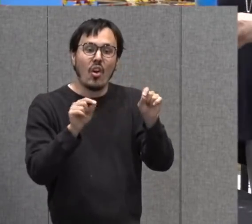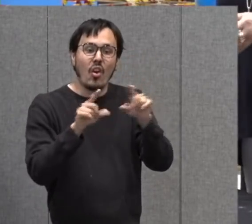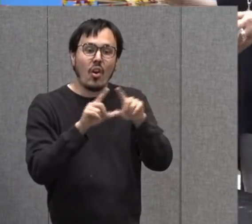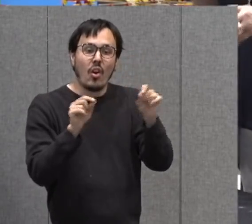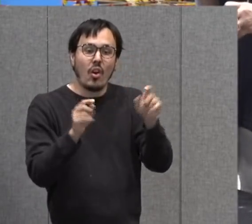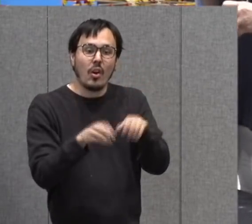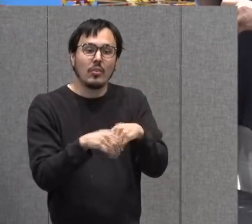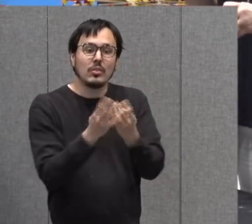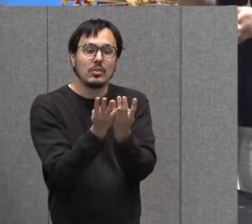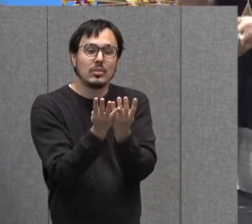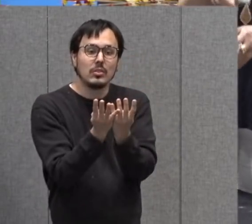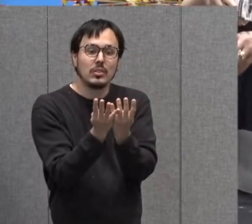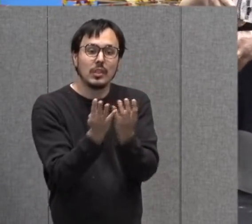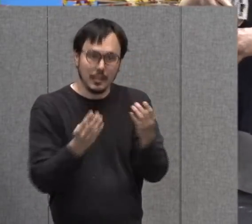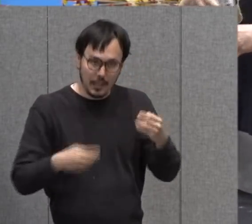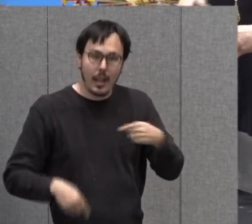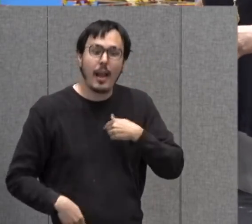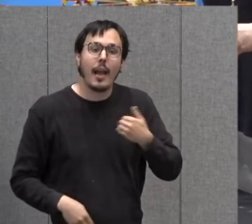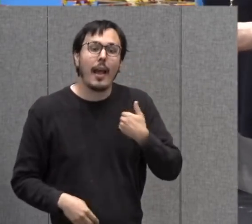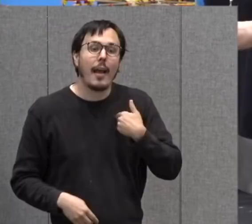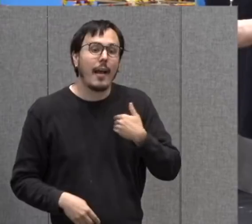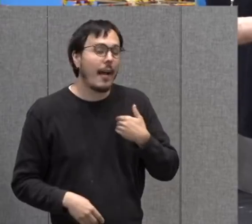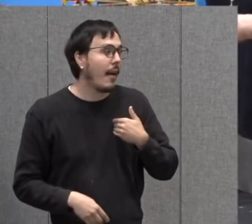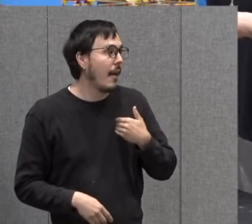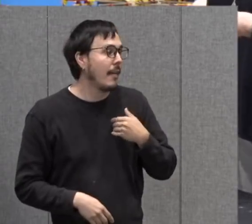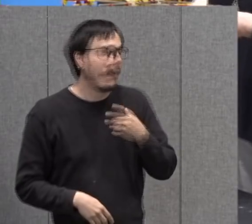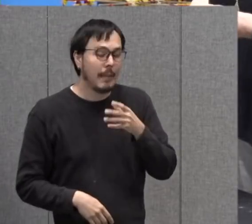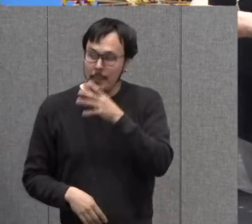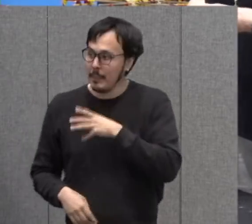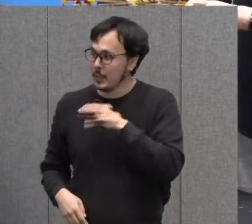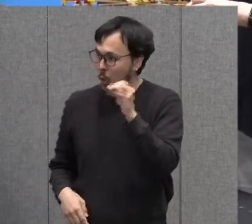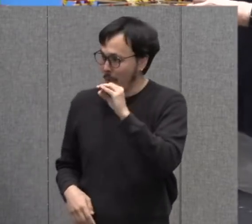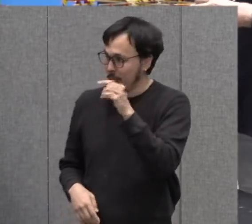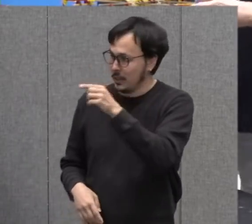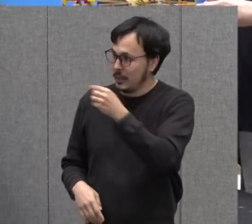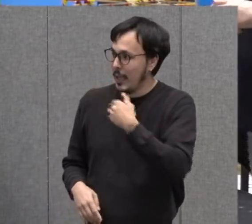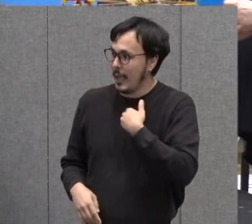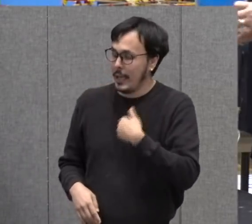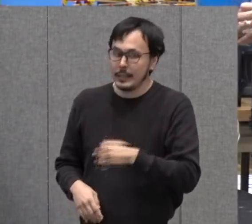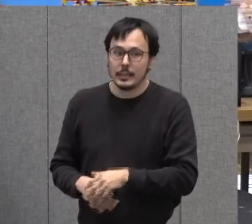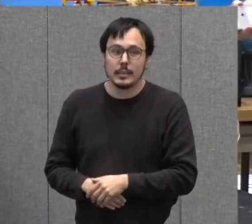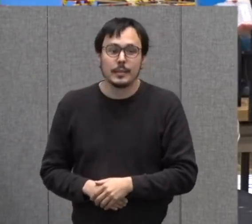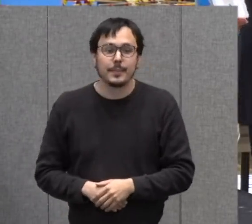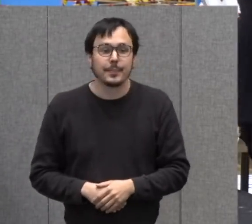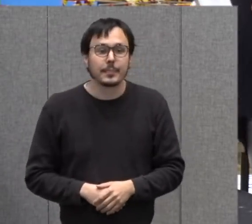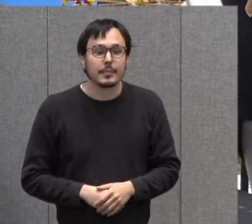I've got one and Ms. Obenshane also has one. And what we're gonna do is we're gonna use